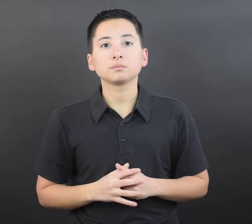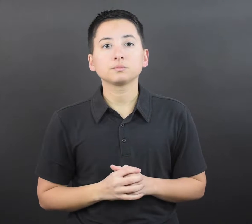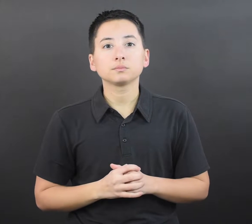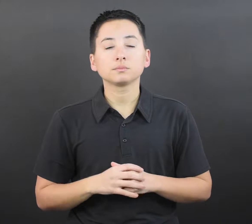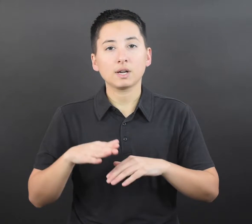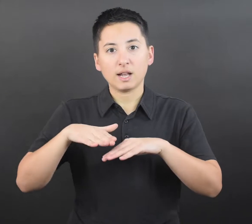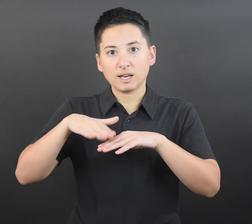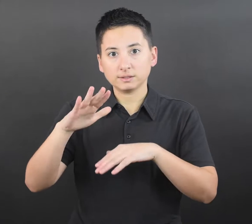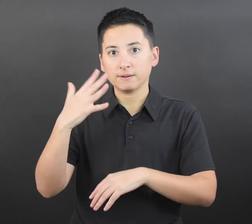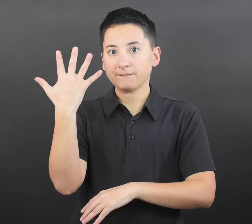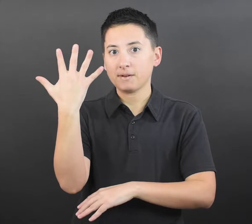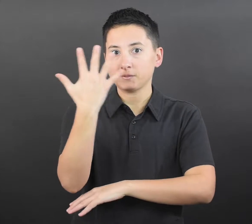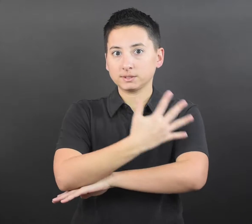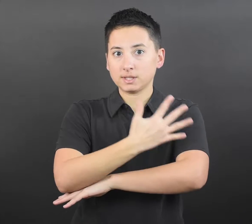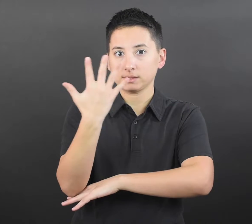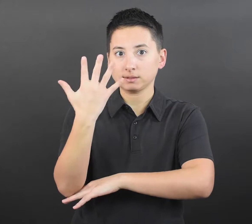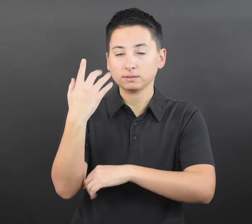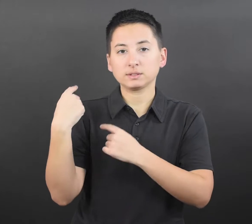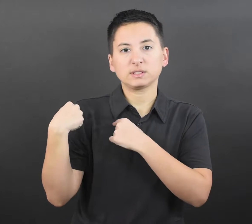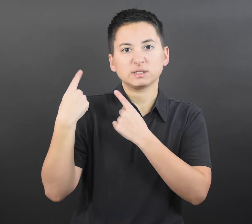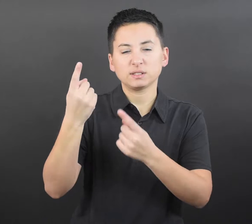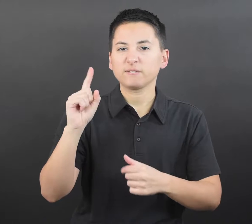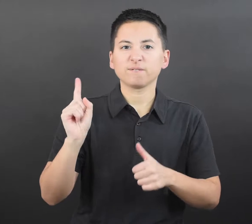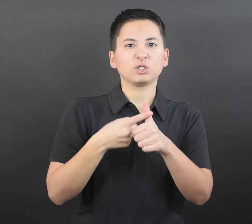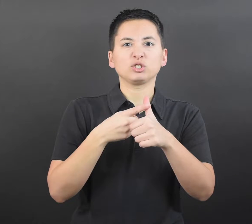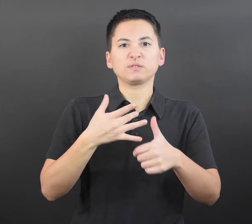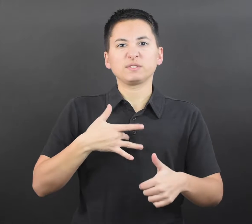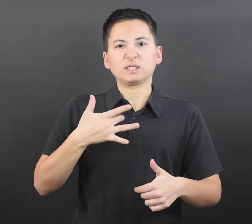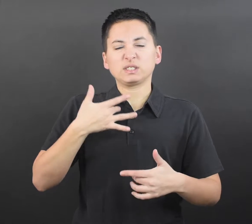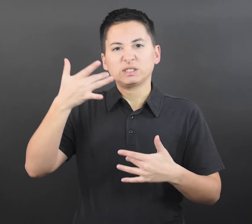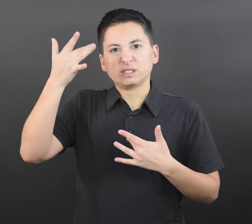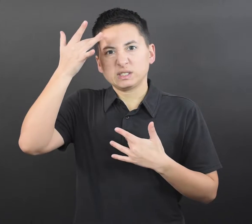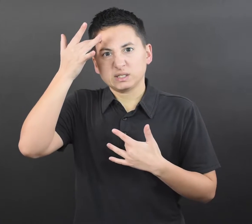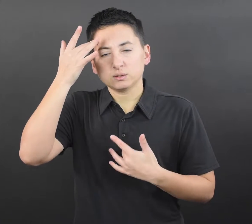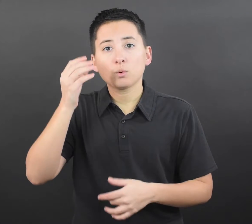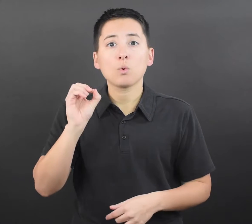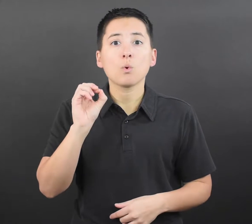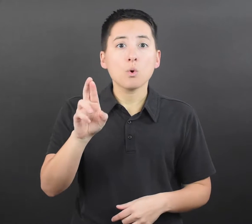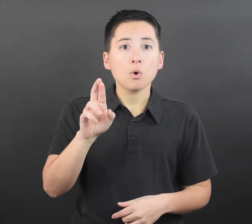People should stay home until all three of these things are true: